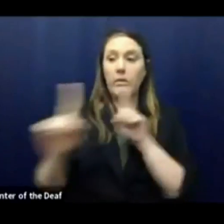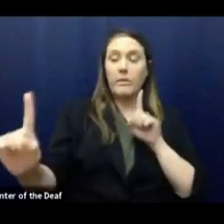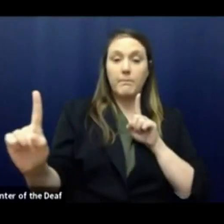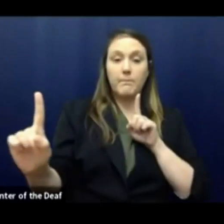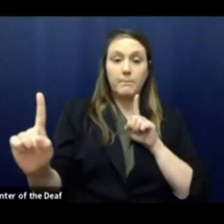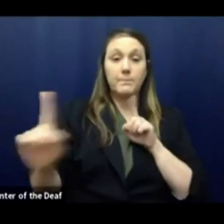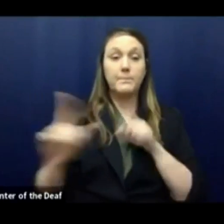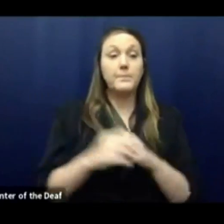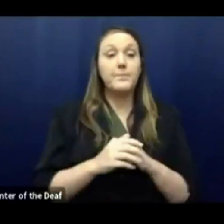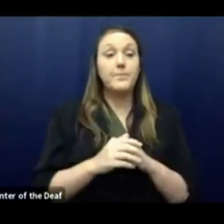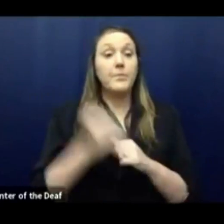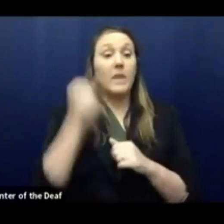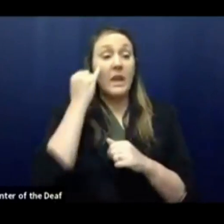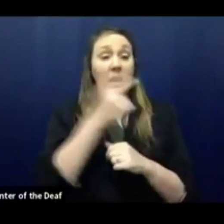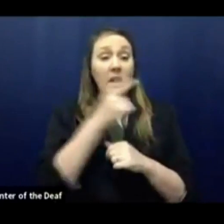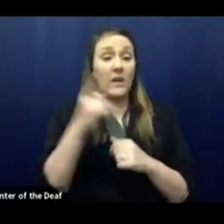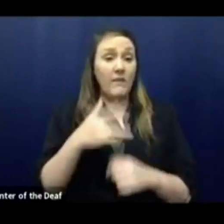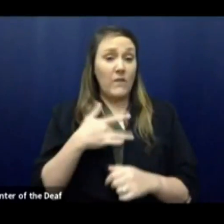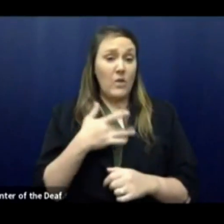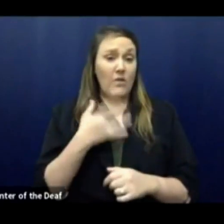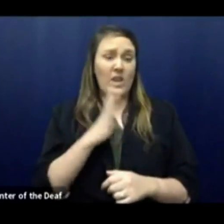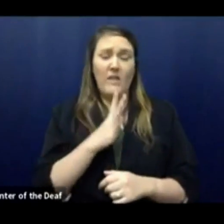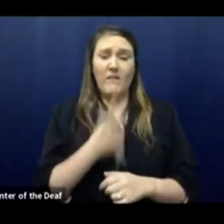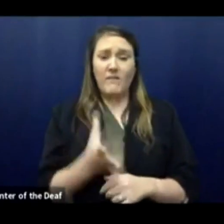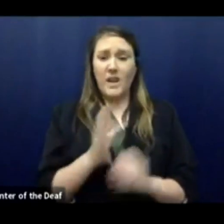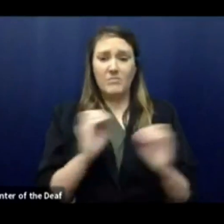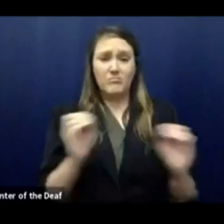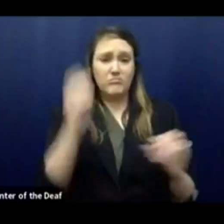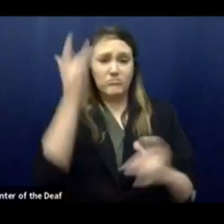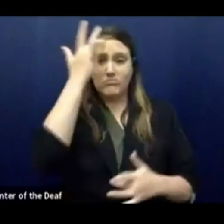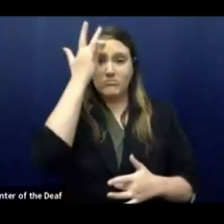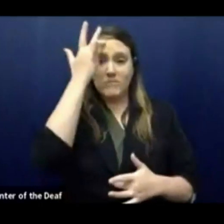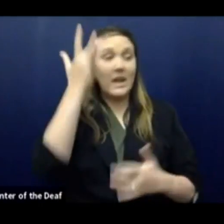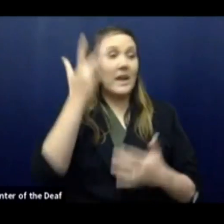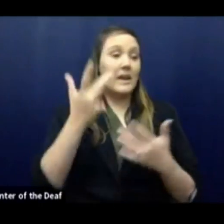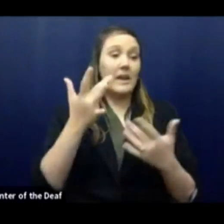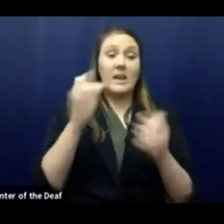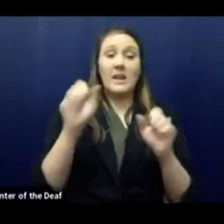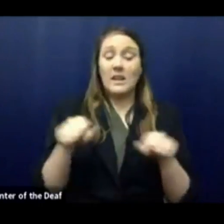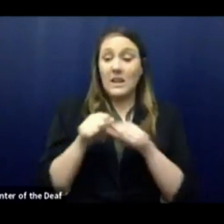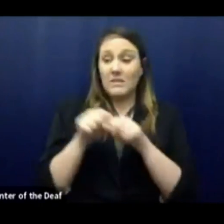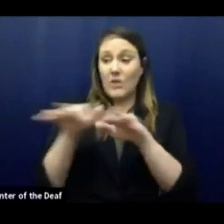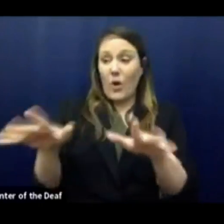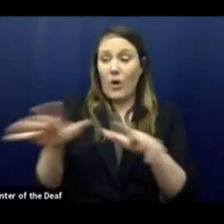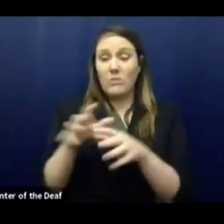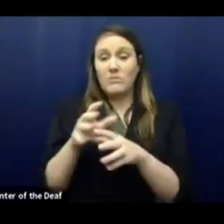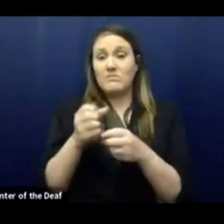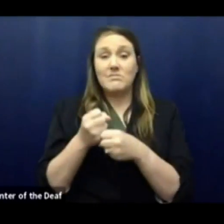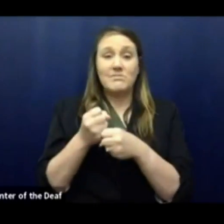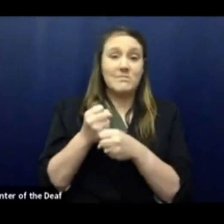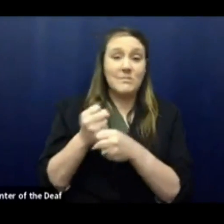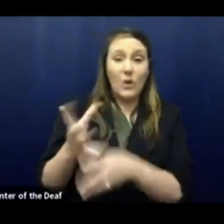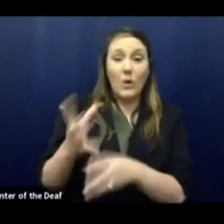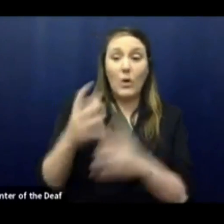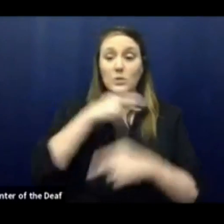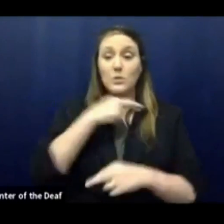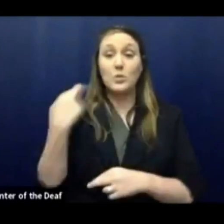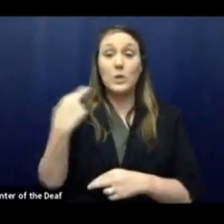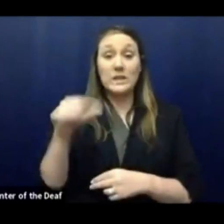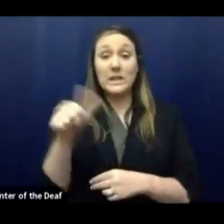THAT THAT IS THAT IS WHY THAT IS WHY IT'S THAT IS WHY IT'S SO THAT IS WHY IT'S SO IMPORTANT THAT IS WHY IT'S SO IMPORTANT TO THAT IS WHY IT'S SO IMPORTANT TO WEAR THAT IS WHY IT'S SO IMPORTANT TO WEAR MASKS THAT IS WHY IT'S SO IMPORTANT TO WEAR MASKS WHEN THAT IS WHY IT'S SO IMPORTANT TO WEAR MASKS WHEN YOU'RE THAT IS WHY IT'S SO IMPORTANT TO WEAR MASKS WHEN YOU'RE IN THAT IS WHY IT'S SO IMPORTANT TO WEAR MASKS WHEN YOU'RE IN PUBLIC THAT IS WHY IT'S SO IMPORTANT TO WEAR MASKS WHEN YOU'RE IN PUBLIC AND THAT IS WHY IT'S SO IMPORTANT TO WEAR MASKS WHEN YOU'RE IN PUBLIC AND PHYSICAL IMPORTANT TO WEAR MASKS WHEN YOU'RE IN PUBLIC AND PHYSICAL IMPORTANT TO WEAR MASKS WHEN YOU'RE IN PUBLIC AND PHYSICAL DISTANCING IMPORTANT TO WEAR MASKS WHEN YOU'RE IN PUBLIC AND PHYSICAL DISTANCING CAN'T IMPORTANT TO WEAR MASKS WHEN YOU'RE IN PUBLIC AND PHYSICAL DISTANCING CAN'T BE IMPORTANT TO WEAR MASKS WHEN YOU'RE IN PUBLIC AND PHYSICAL DISTANCING CAN'T BE MAINTAINED. YOU'RE IN PUBLIC AND PHYSICAL DISTANCING CAN'T BE MAINTAINED. YOU'RE IN PUBLIC AND PHYSICAL DISTANCING CAN'T BE MAINTAINED. BECAUSE4@ YOU'RE IN PUBLIC AND PHYSICAL DISTANCING CAN'T BE MAINTAINED. BECAUSE4@ EVEN YOU'RE IN PUBLIC AND PHYSICAL DISTANCING CAN'T BE MAINTAINED. BECAUSE4@ EVEN IF YOU'RE IN PUBLIC AND PHYSICAL DISTANCING CAN'T BE MAINTAINED. BECAUSE4@ EVEN IF YOU YOU'RE IN PUBLIC AND PHYSICAL DISTANCING CAN'T BE MAINTAINED. BECAUSE4@ EVEN IF YOU FEEL YOU'RE IN PUBLIC AND PHYSICAL DISTANCING CAN'T BE MAINTAINED. BECAUSE4@ EVEN IF YOU FEEL FINE DISTANCING CAN'T BE MAINTAINED. BECAUSE4@ EVEN IF YOU FEEL FINE DISTANCING CAN'T BE MAINTAINED. BECAUSE4@ EVEN IF YOU FEEL FINE THAT DISTANCING CAN'T BE MAINTAINED. BECAUSE4@ EVEN IF YOU FEEL FINE THAT DOESN'T DISTANCING CAN'T BE MAINTAINED. BECAUSE4@ EVEN IF YOU FEEL FINE THAT DOESN'T MEAN DISTANCING CAN'T BE MAINTAINED. BECAUSE4@ EVEN IF YOU FEEL FINE THAT DOESN'T MEAN YOU DISTANCING CAN'T BE MAINTAINED. BECAUSE4@ EVEN IF YOU FEEL FINE THAT DOESN'T MEAN YOU AREN'T